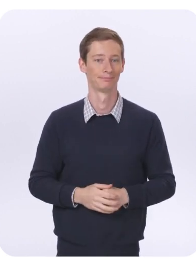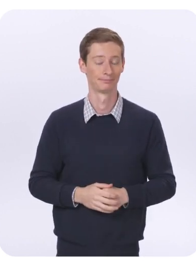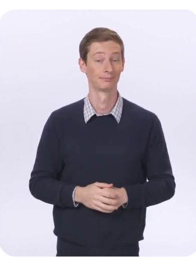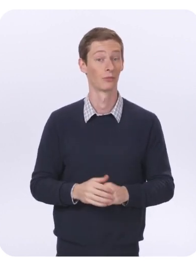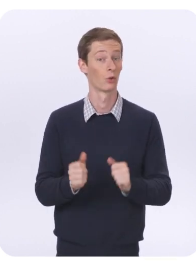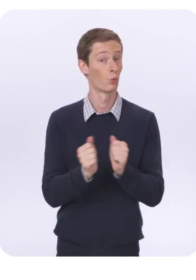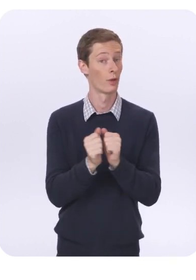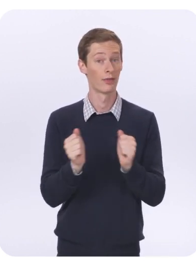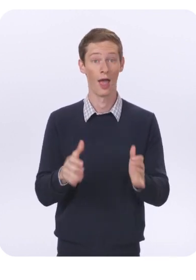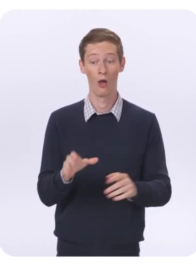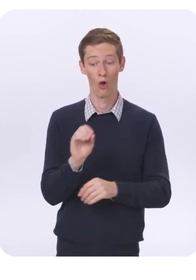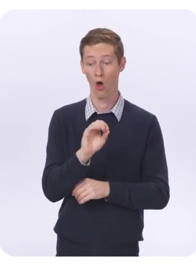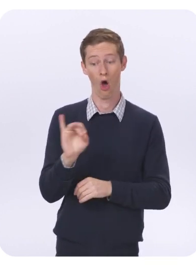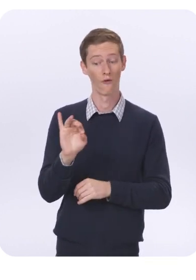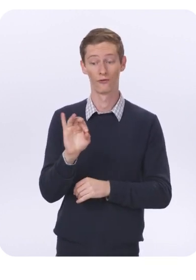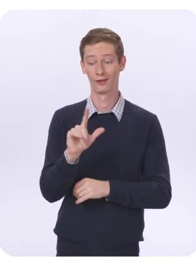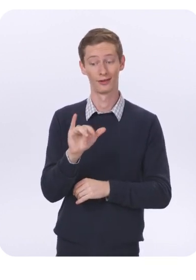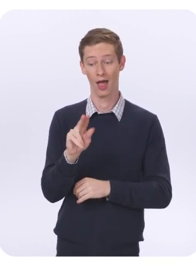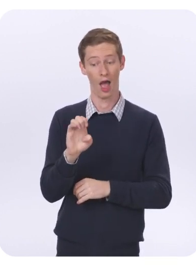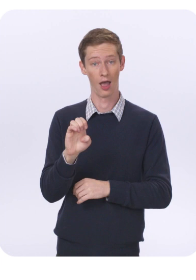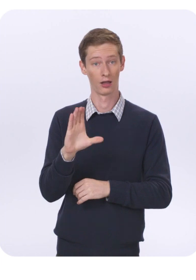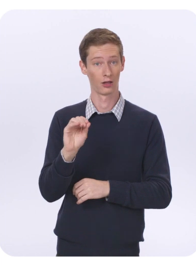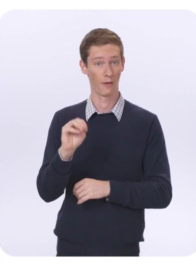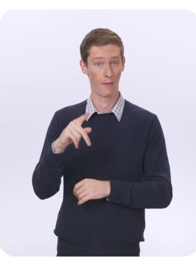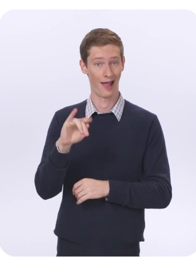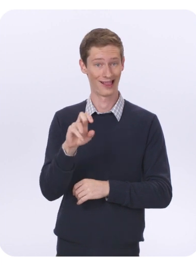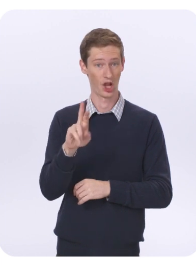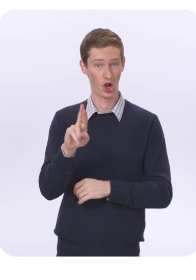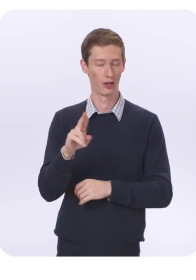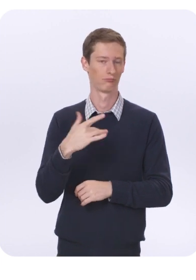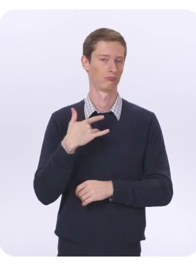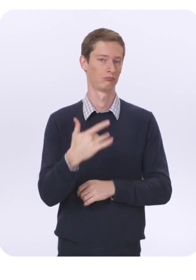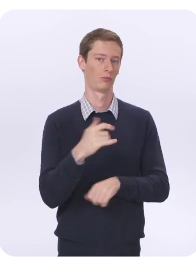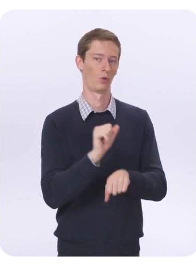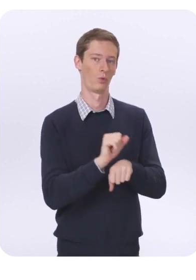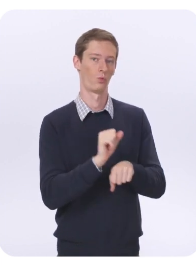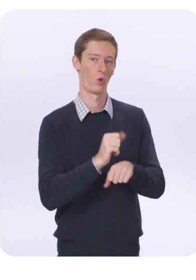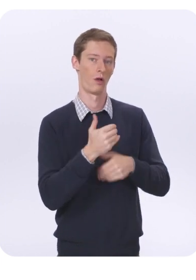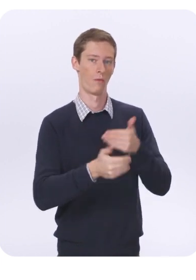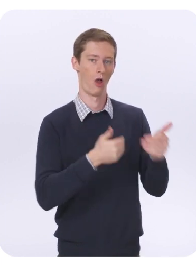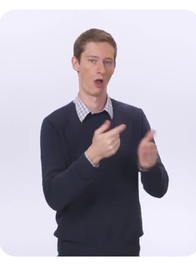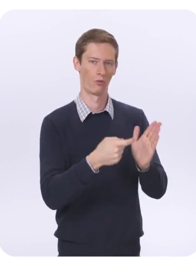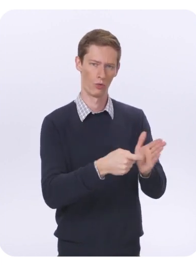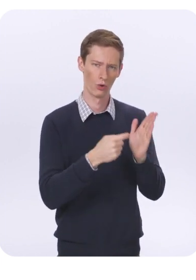a typical workflow would require you to query state information while running your application.